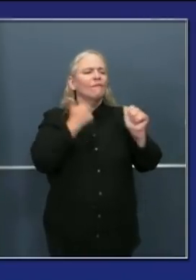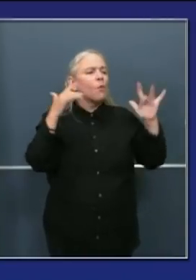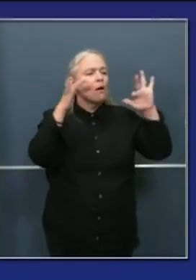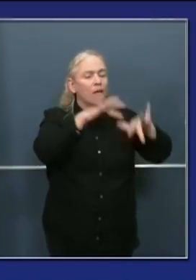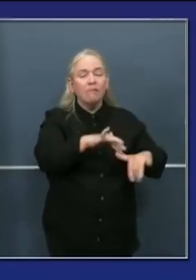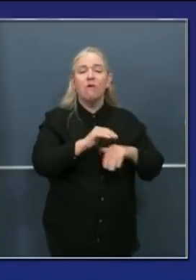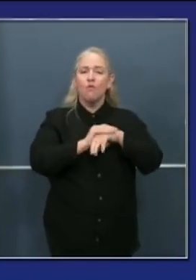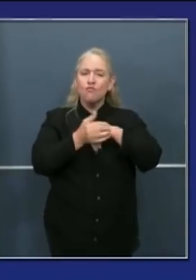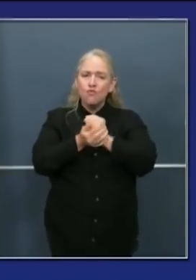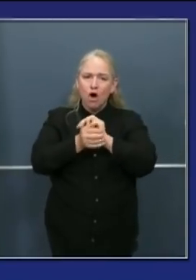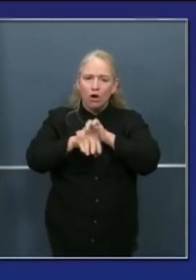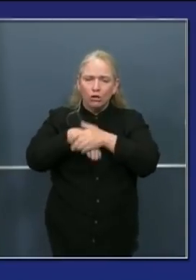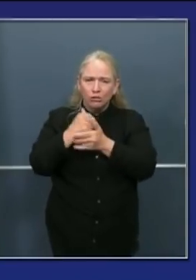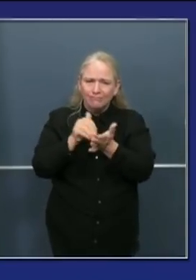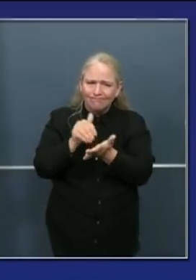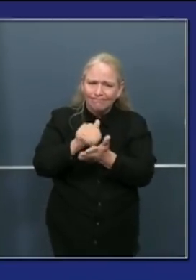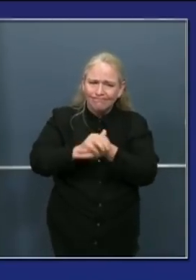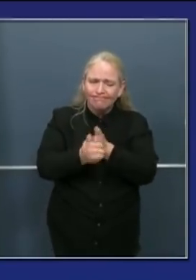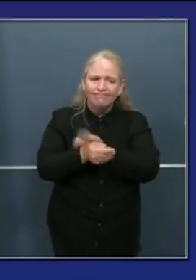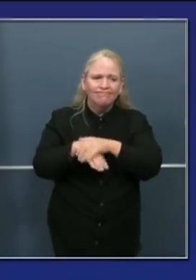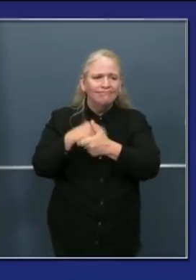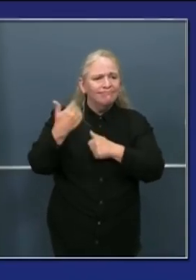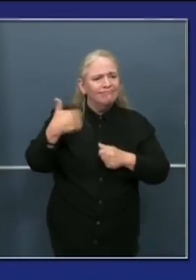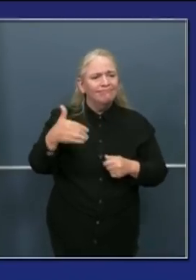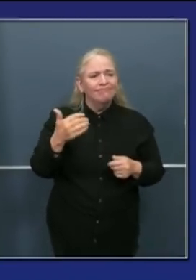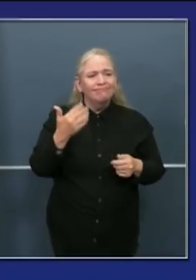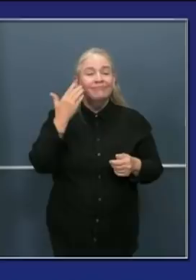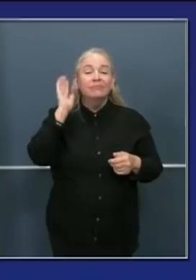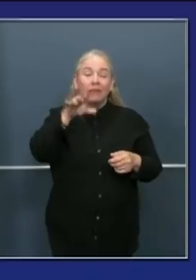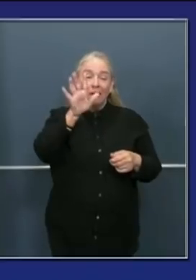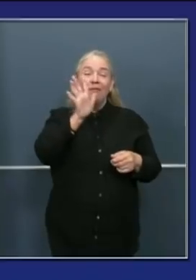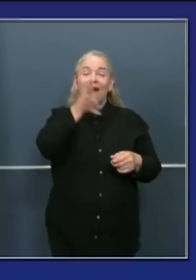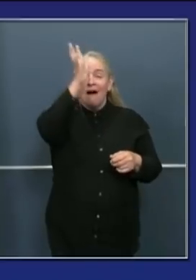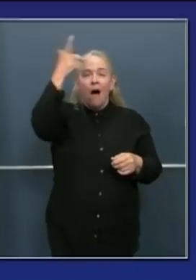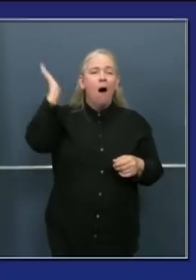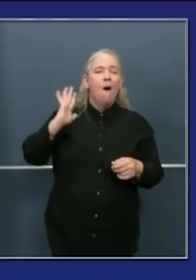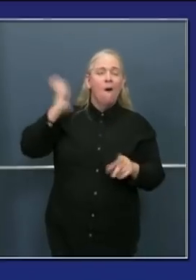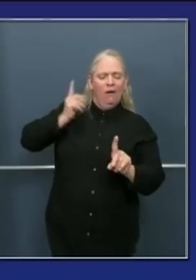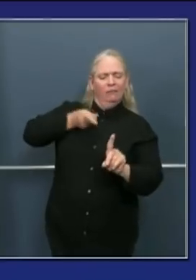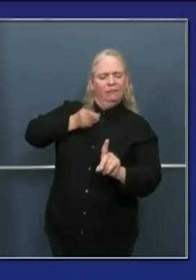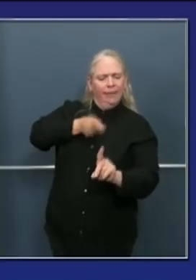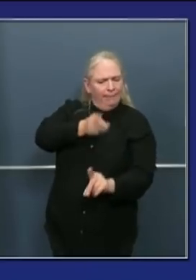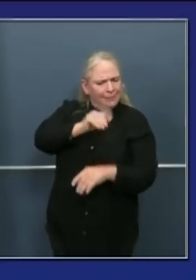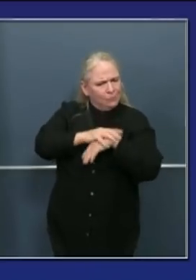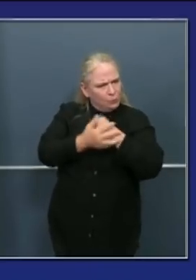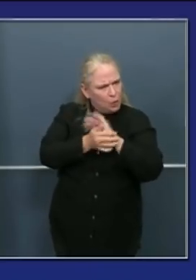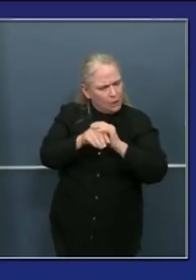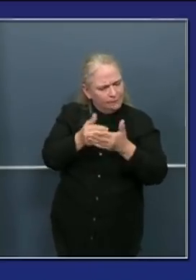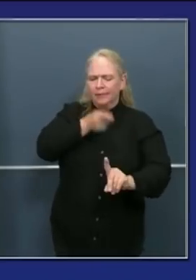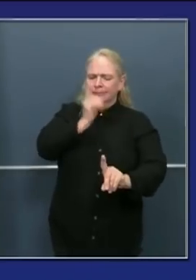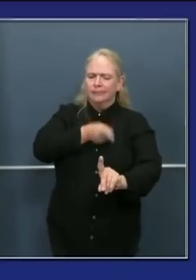AS ALWAYS, PRACTICE PHYSICAL DISTANCING, SOCIAL DISTANCING, WASH YOUR HANDS AND CONTINUE TO DO THOSE THINGS.